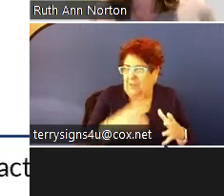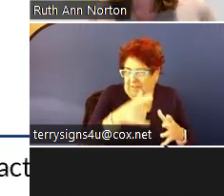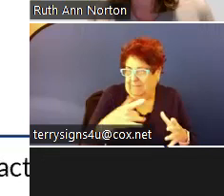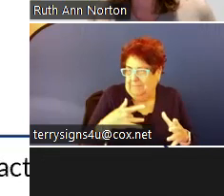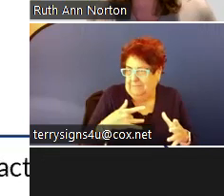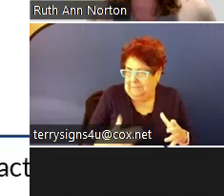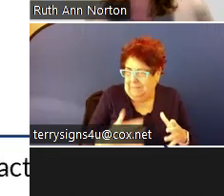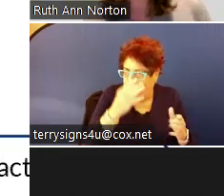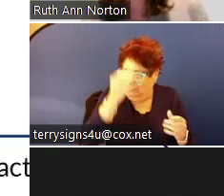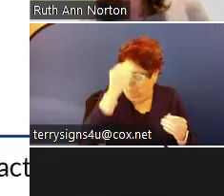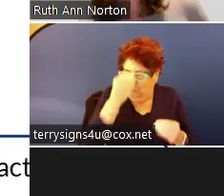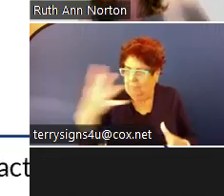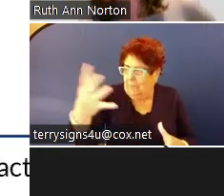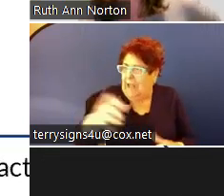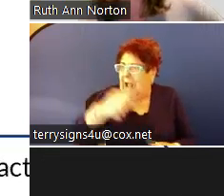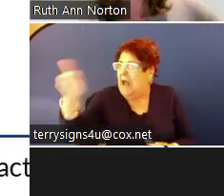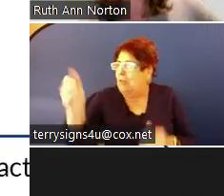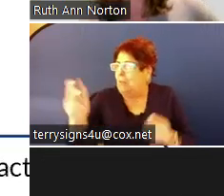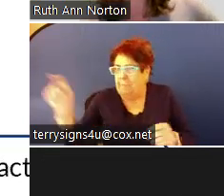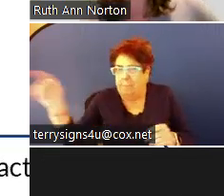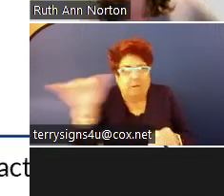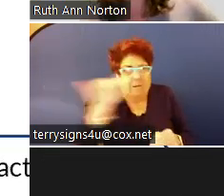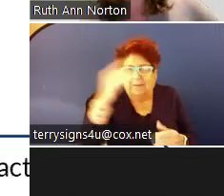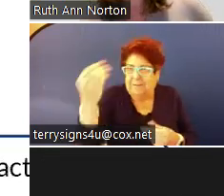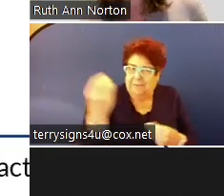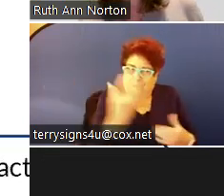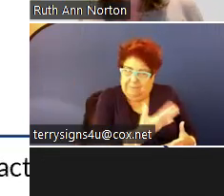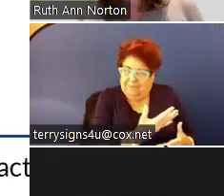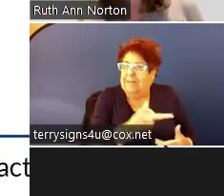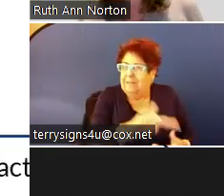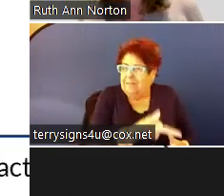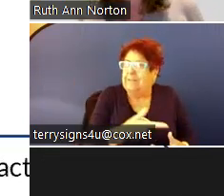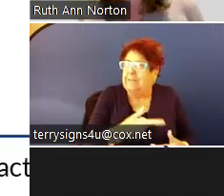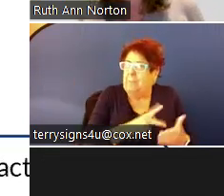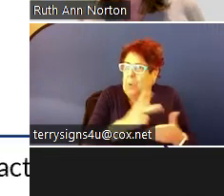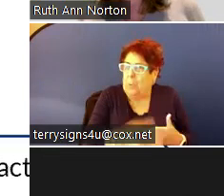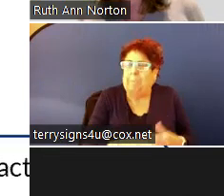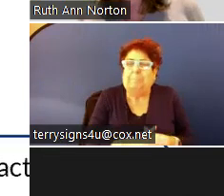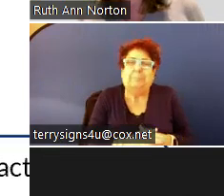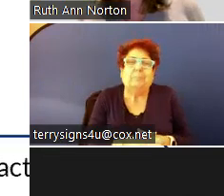can improve long-term stability in this program. This is in an evaluation period